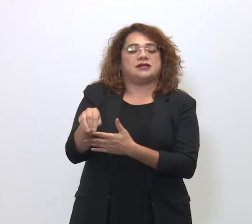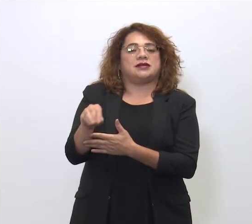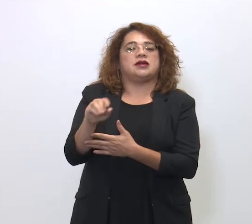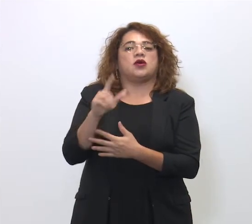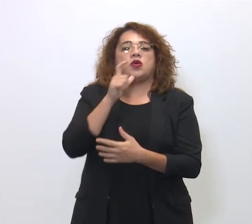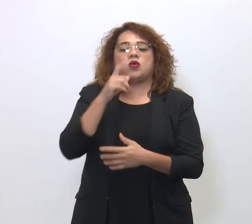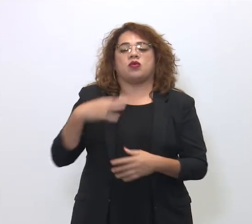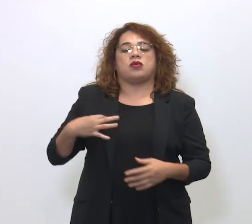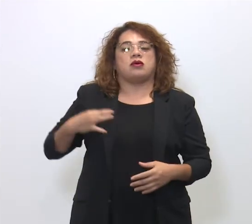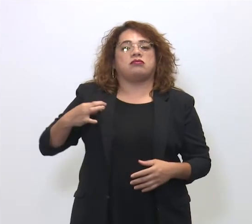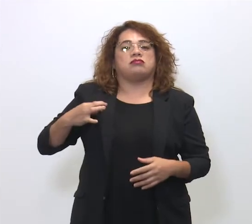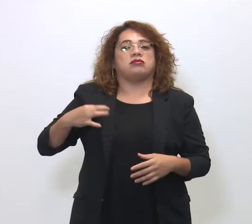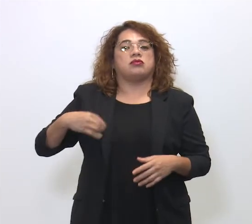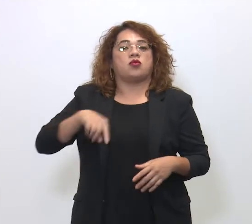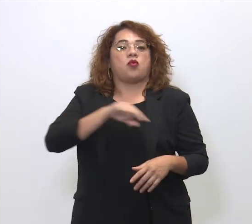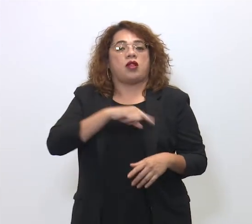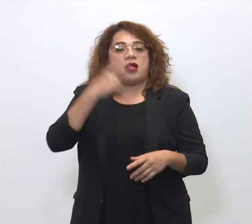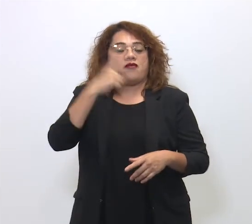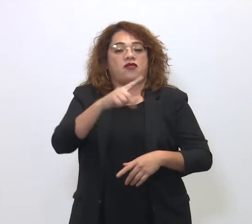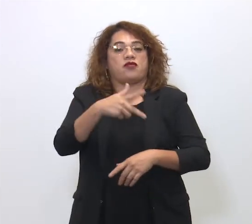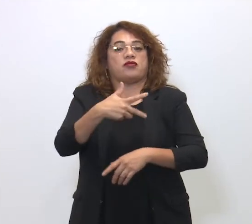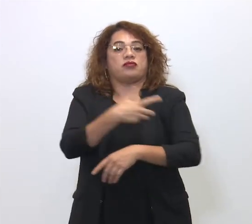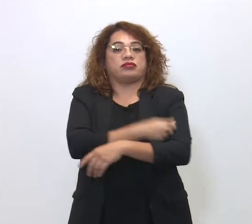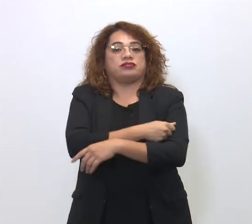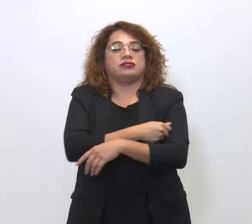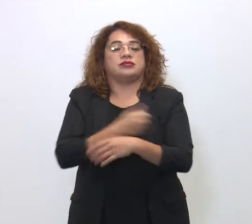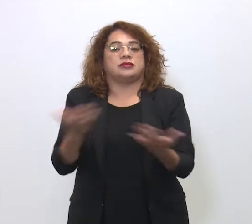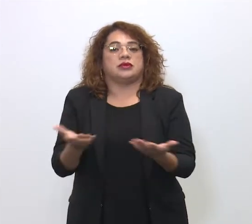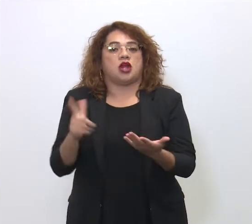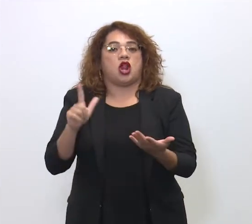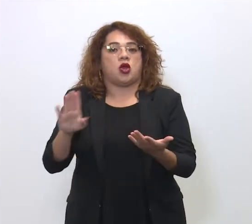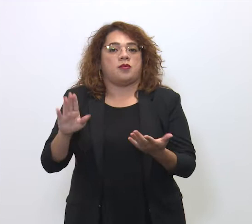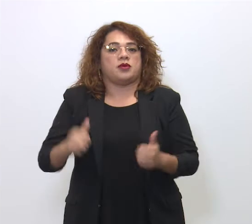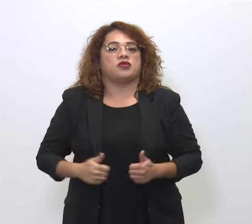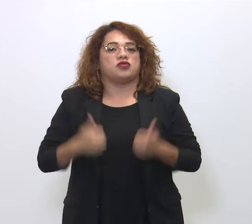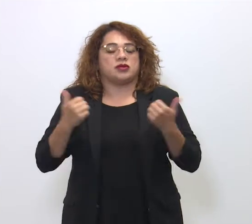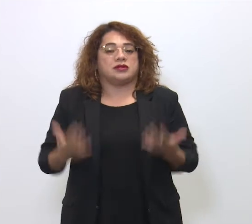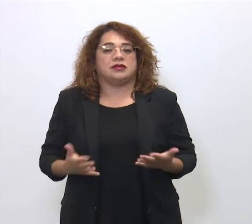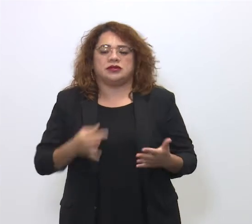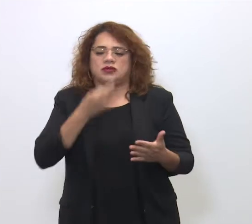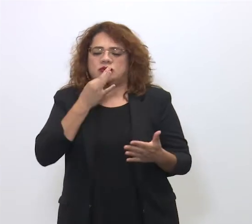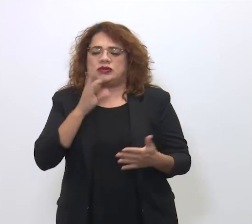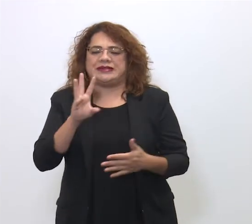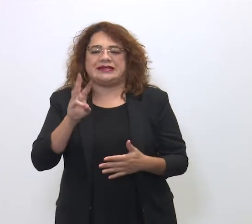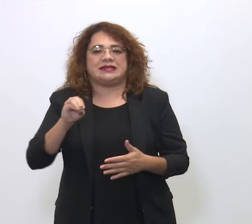So we're on our way to to 60 which we'll be at here in in the next couple of days and we're